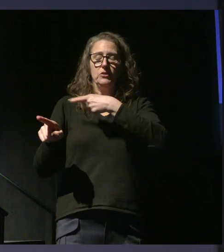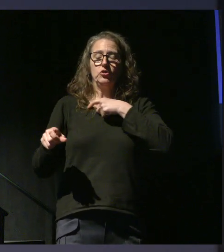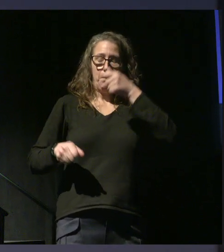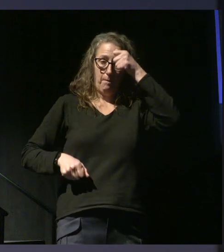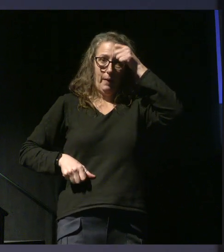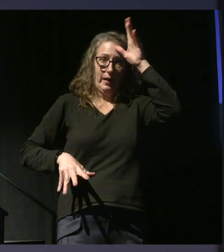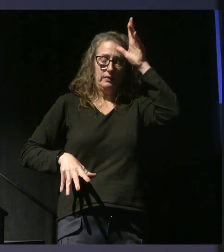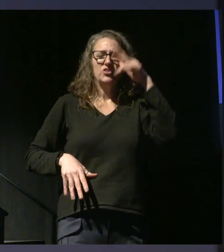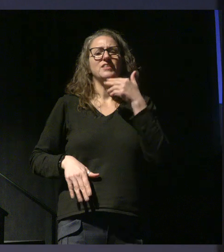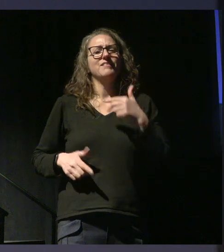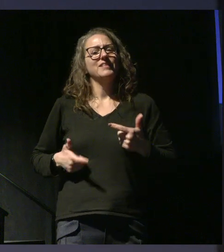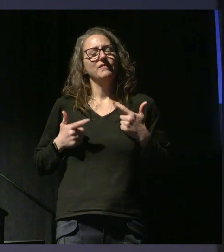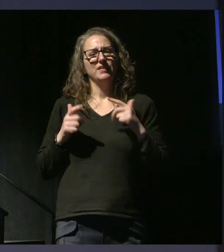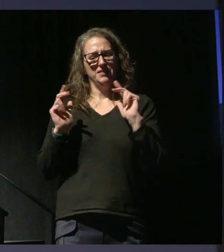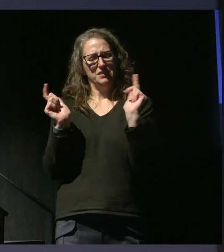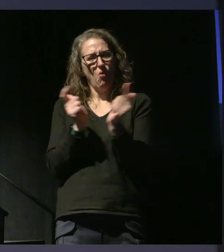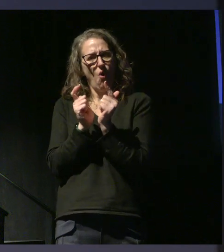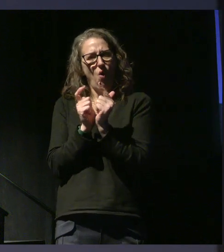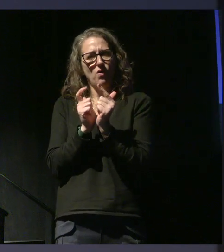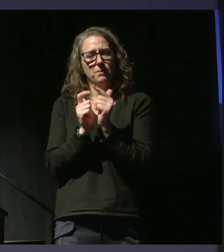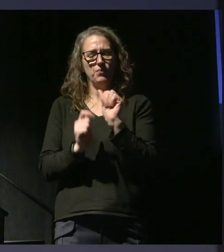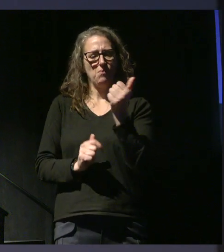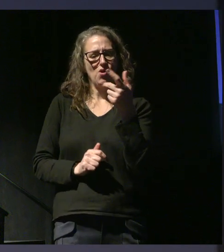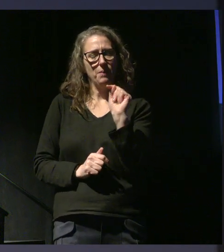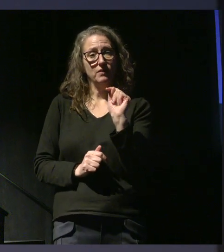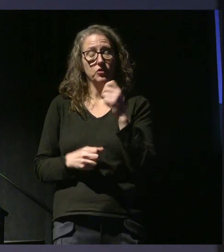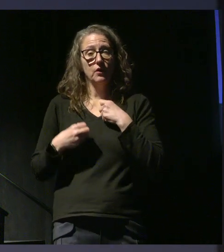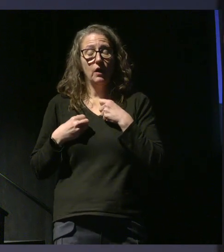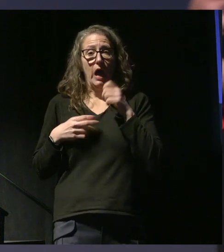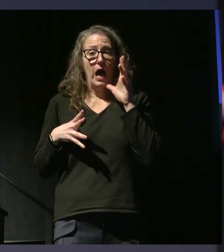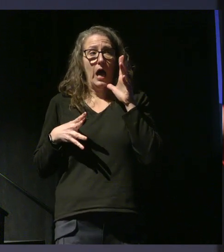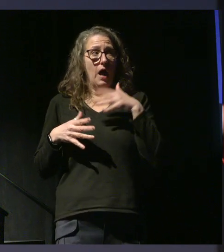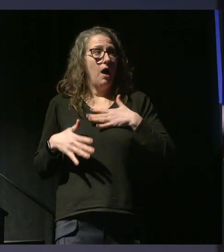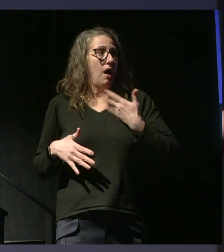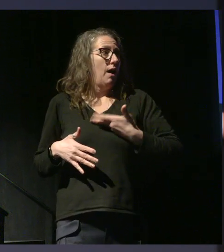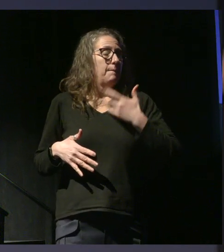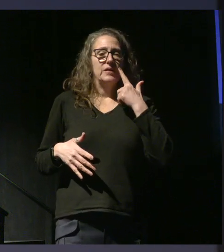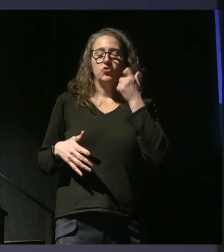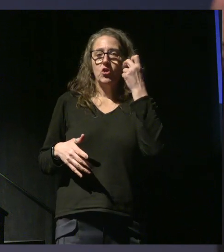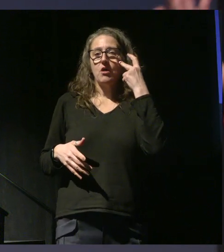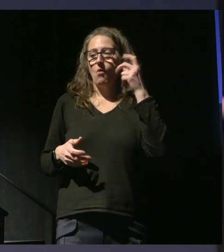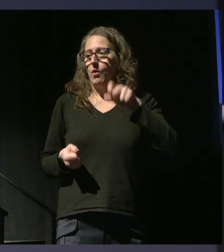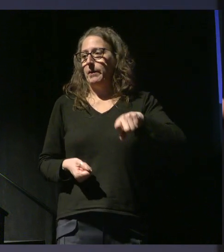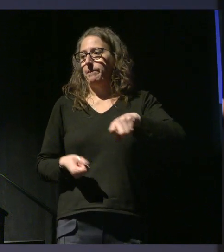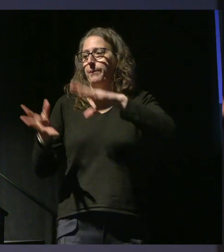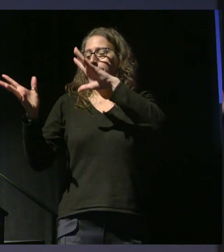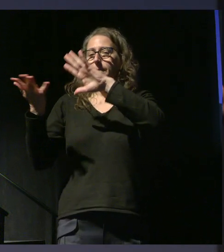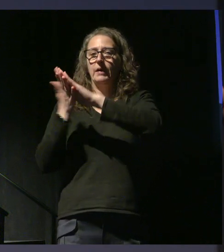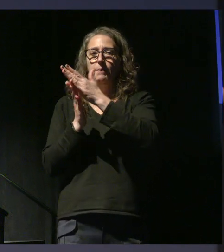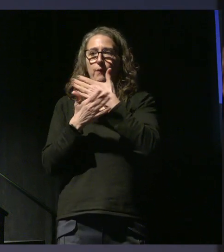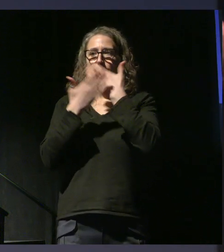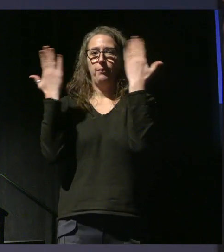and she was distraught because she thought she was going to be thrown out onto the street and destitute.